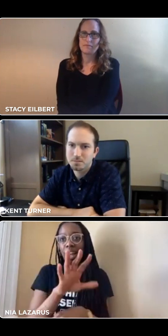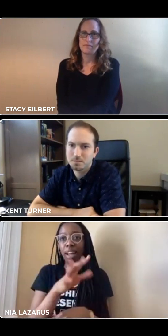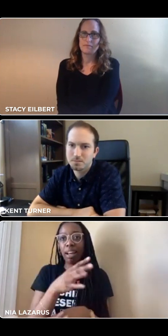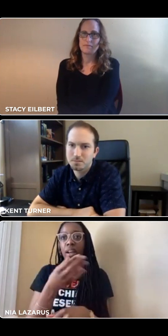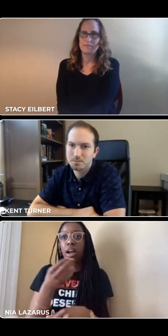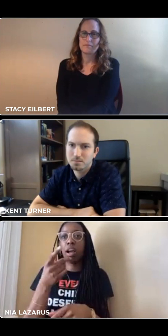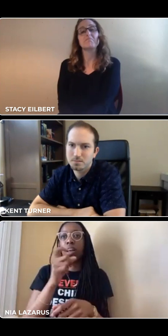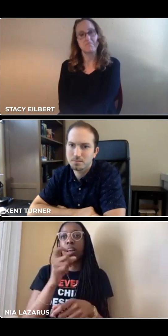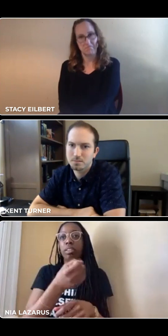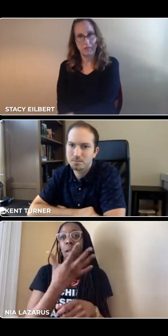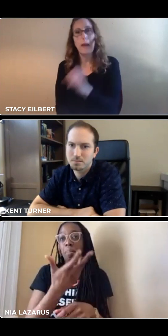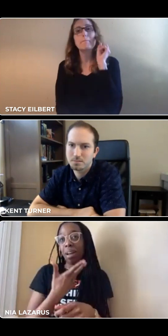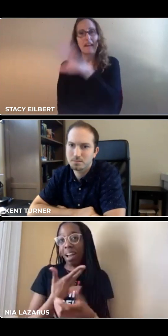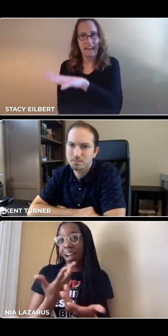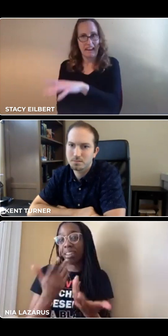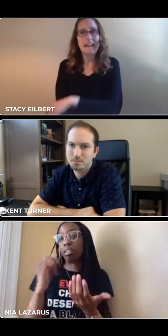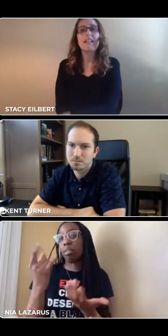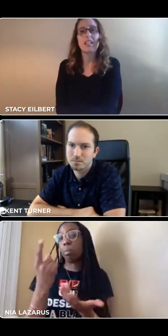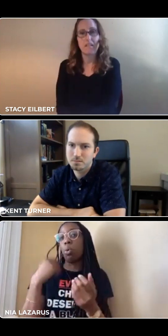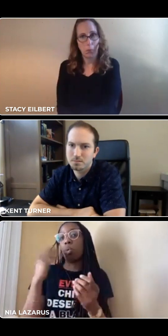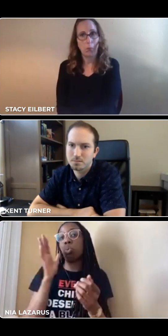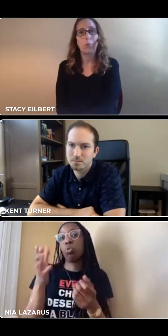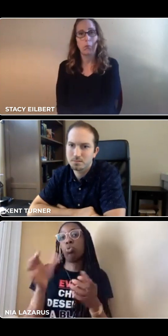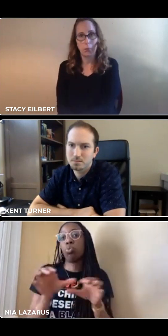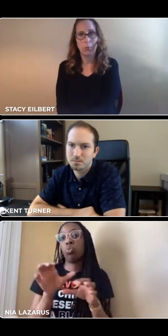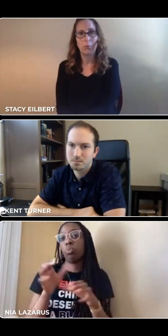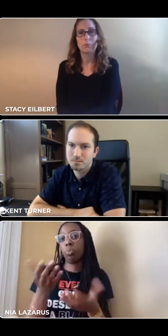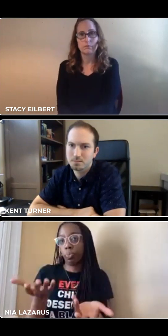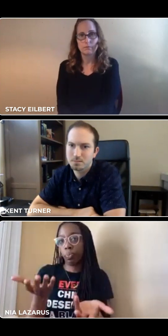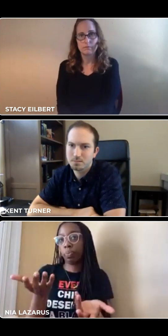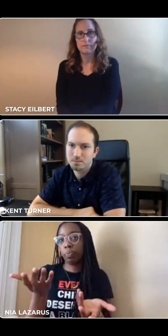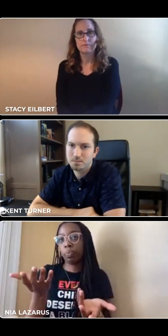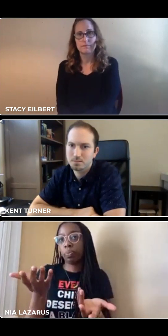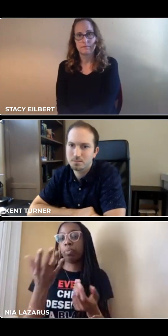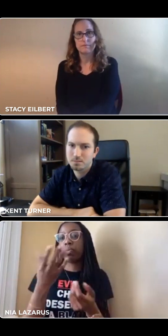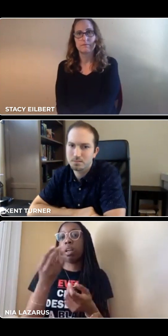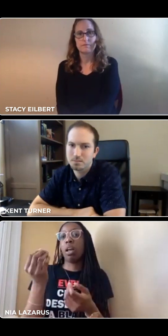to the Internet, I would then print materials, mail them, and have them mailed back. Ah!